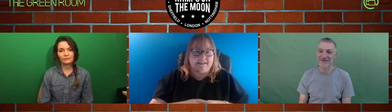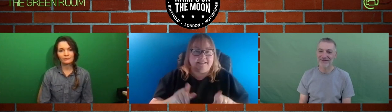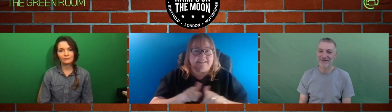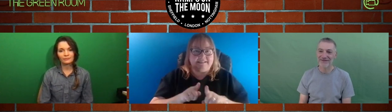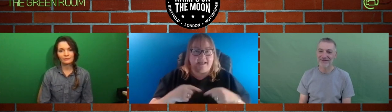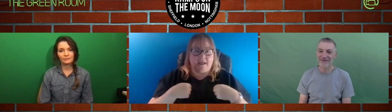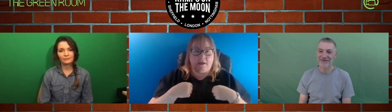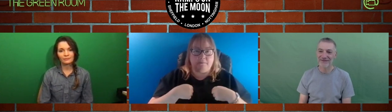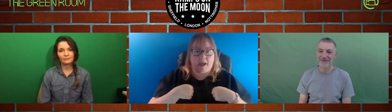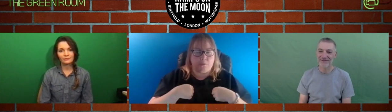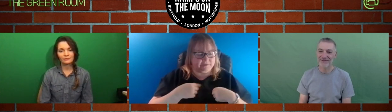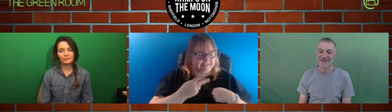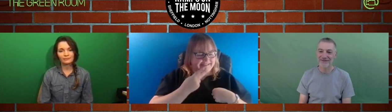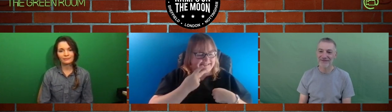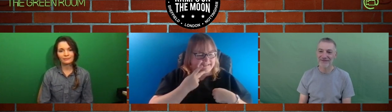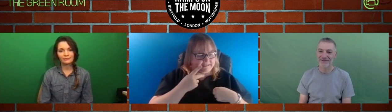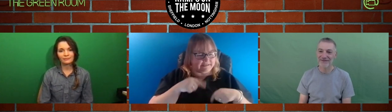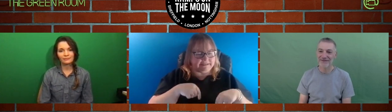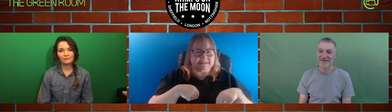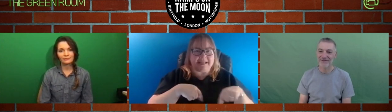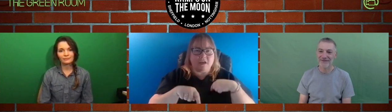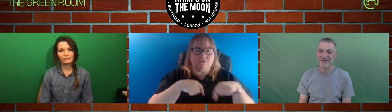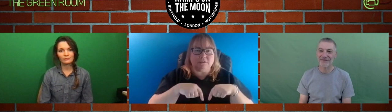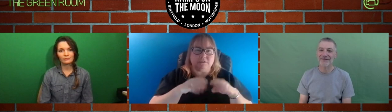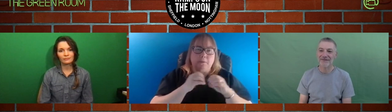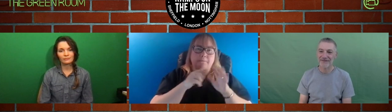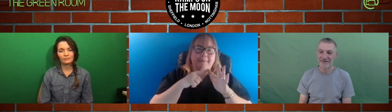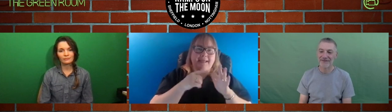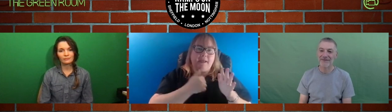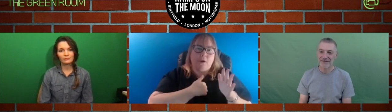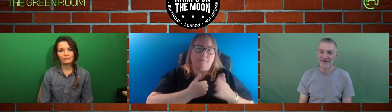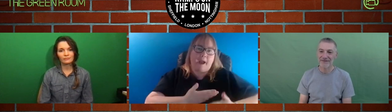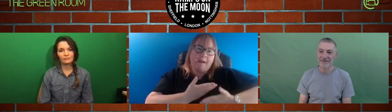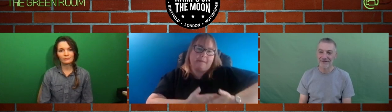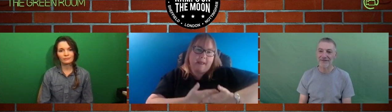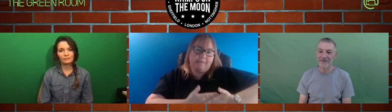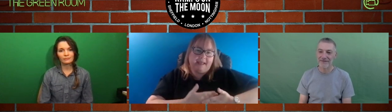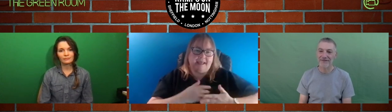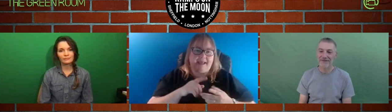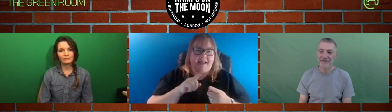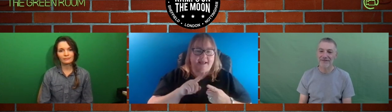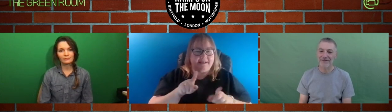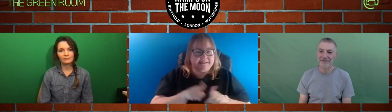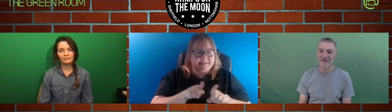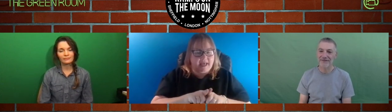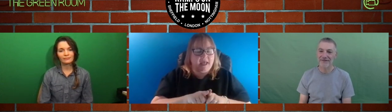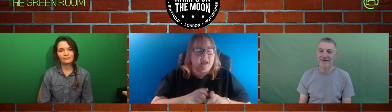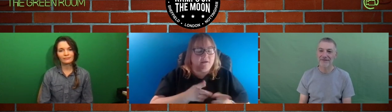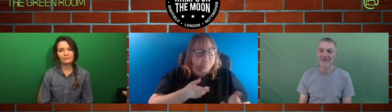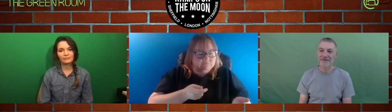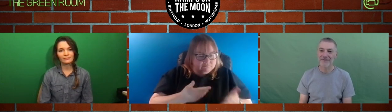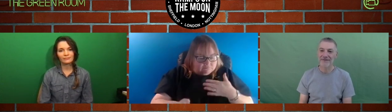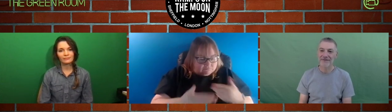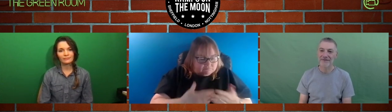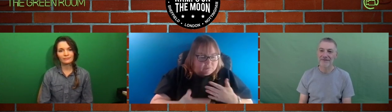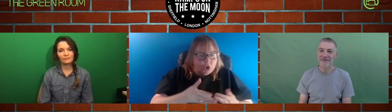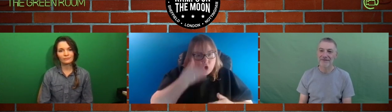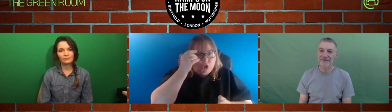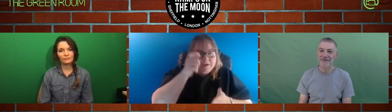director on Be My Baby and had a similar role in managing the learning disability access on that and we